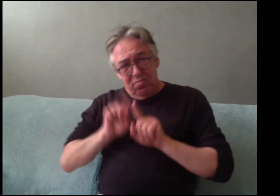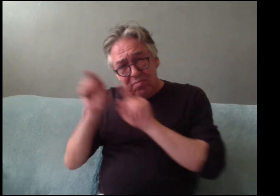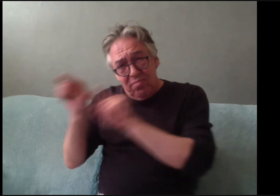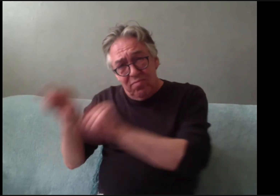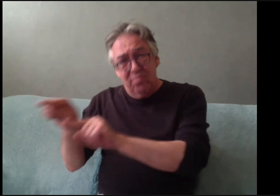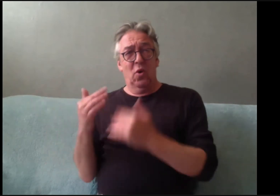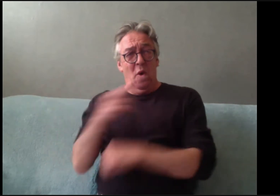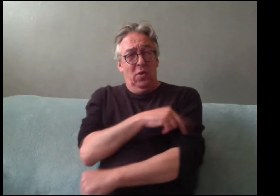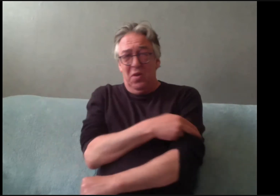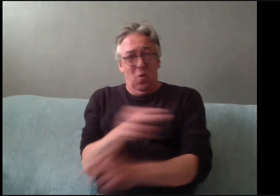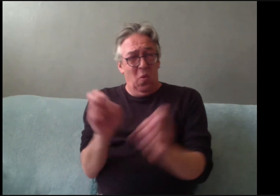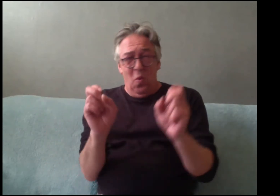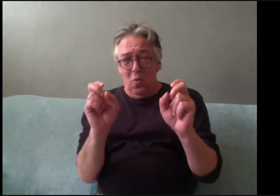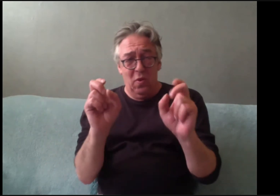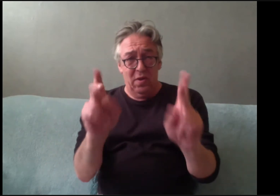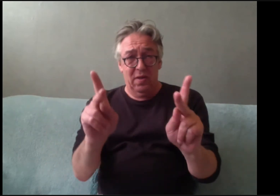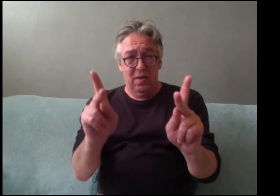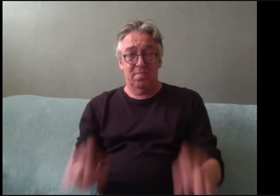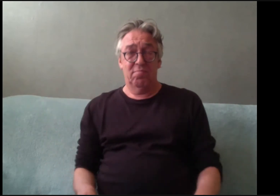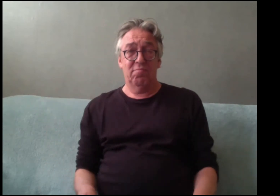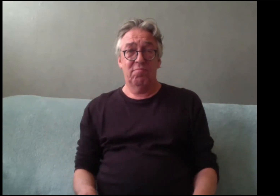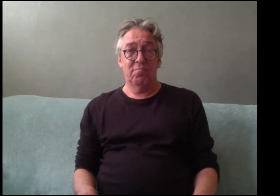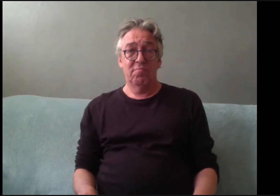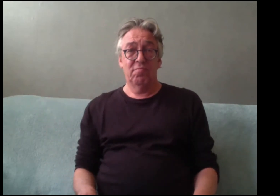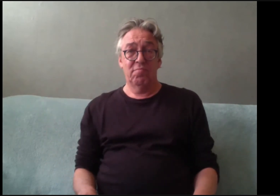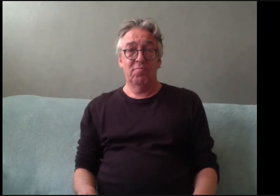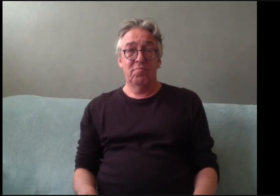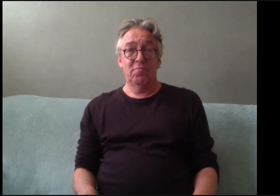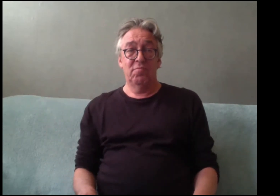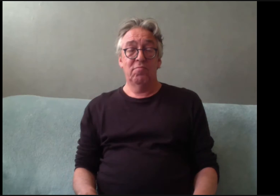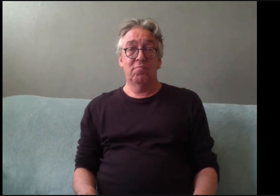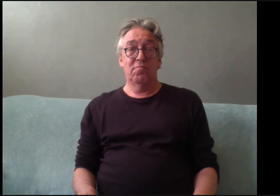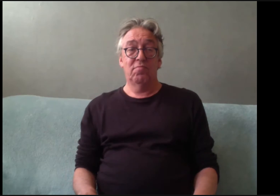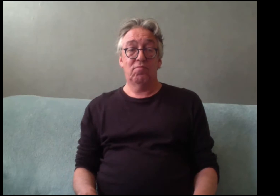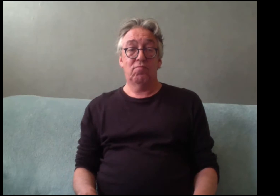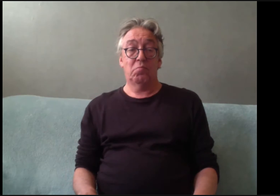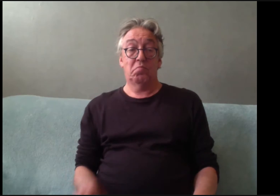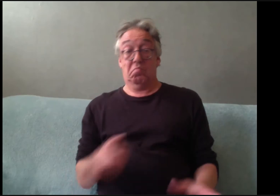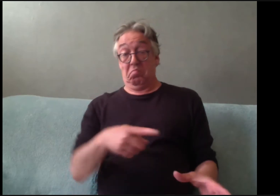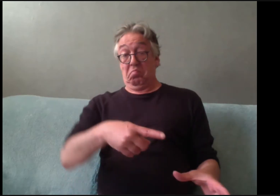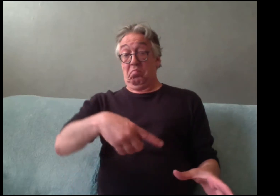In order to alleviate the conditions of containment of lockdown,